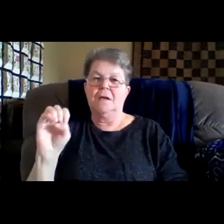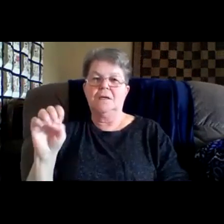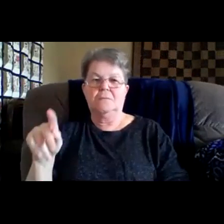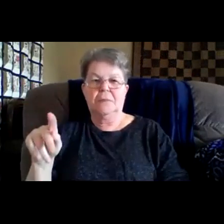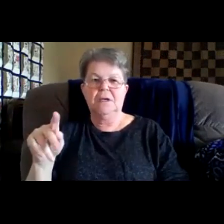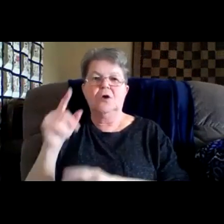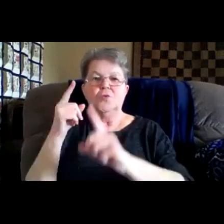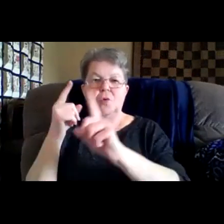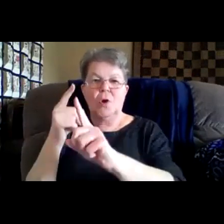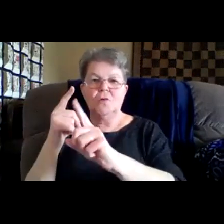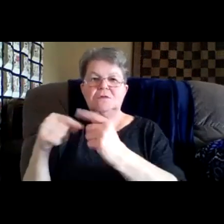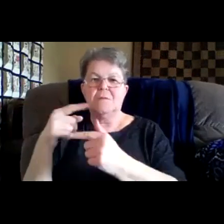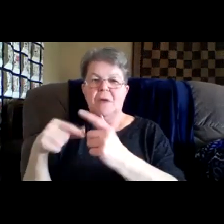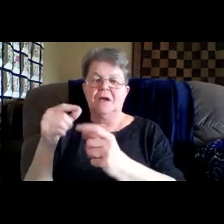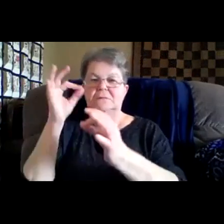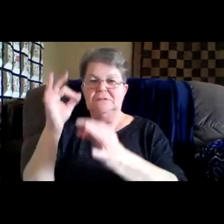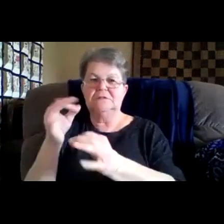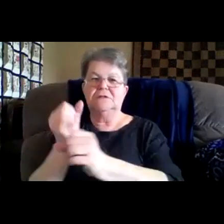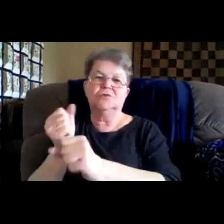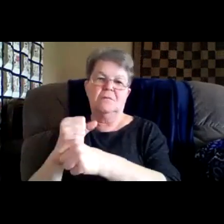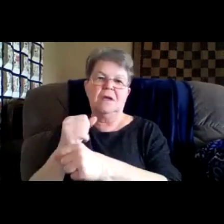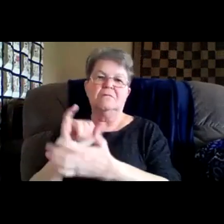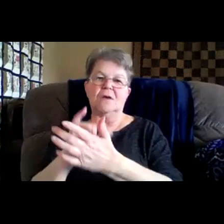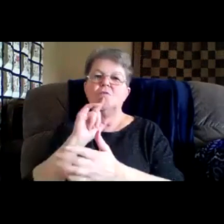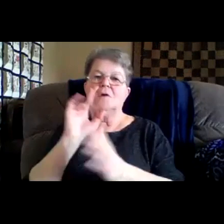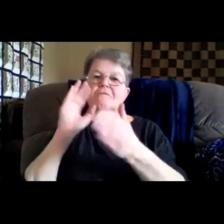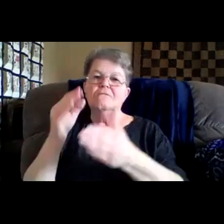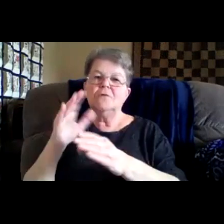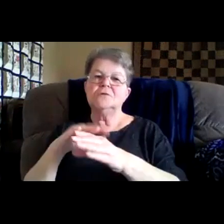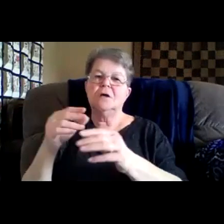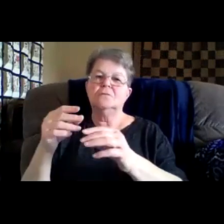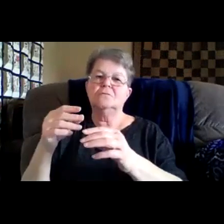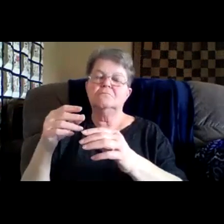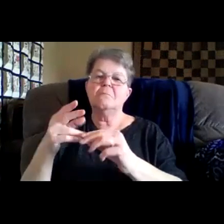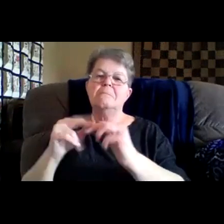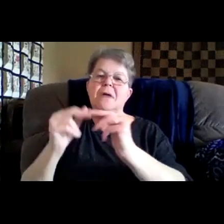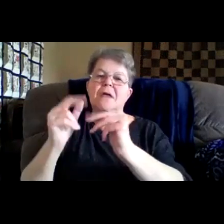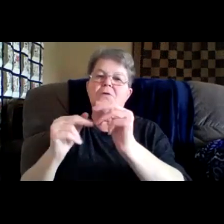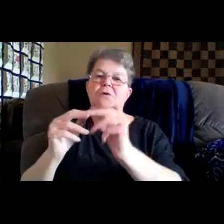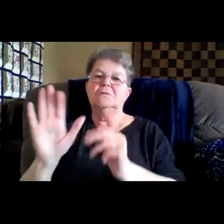goals about decision-making that really focus on trying to build the capacity of the young person over time,